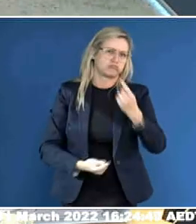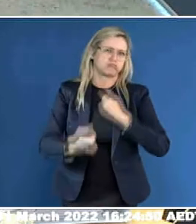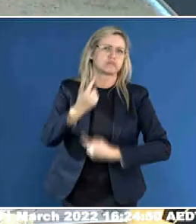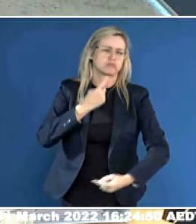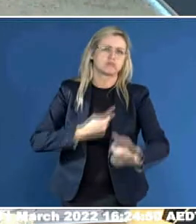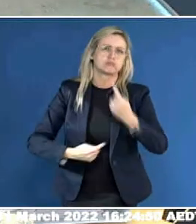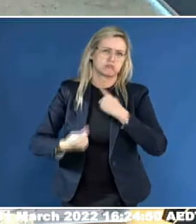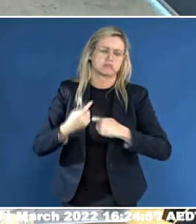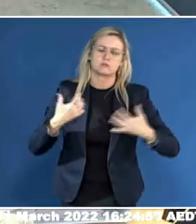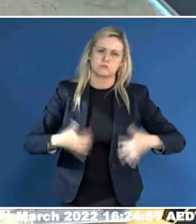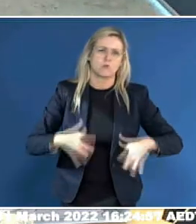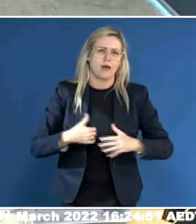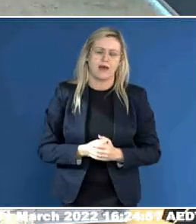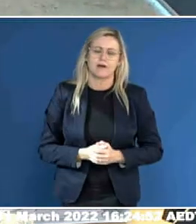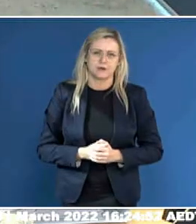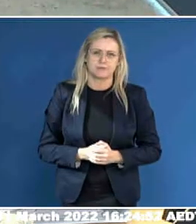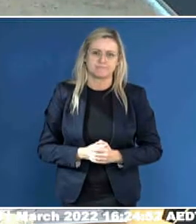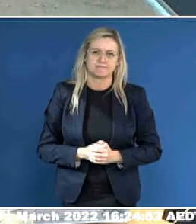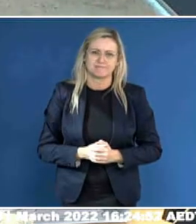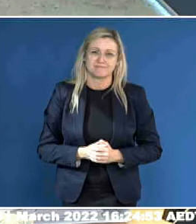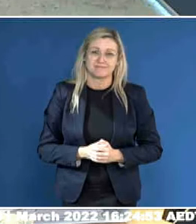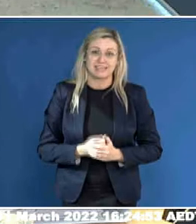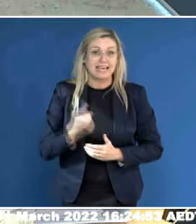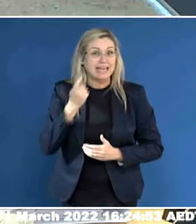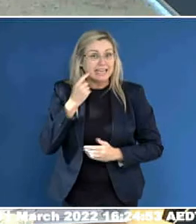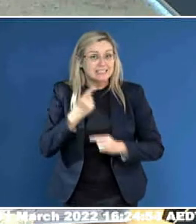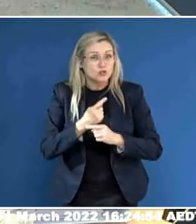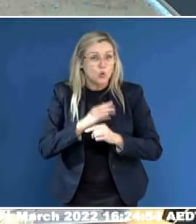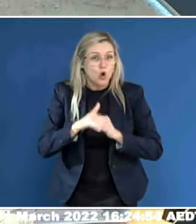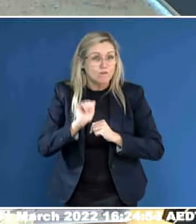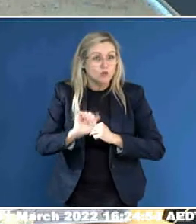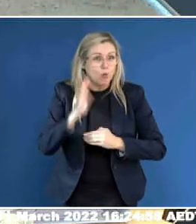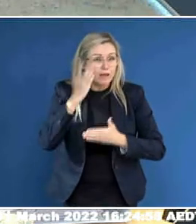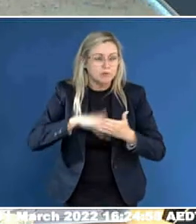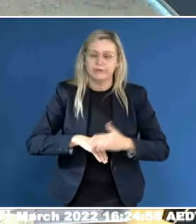We know it's not necessarily easy to do that in an environment such as this.